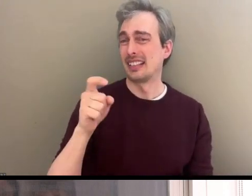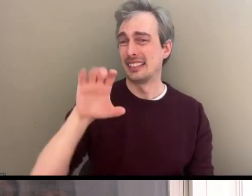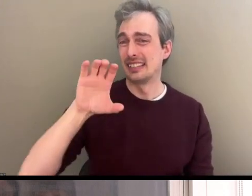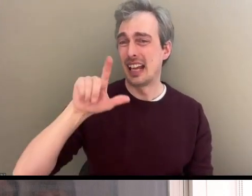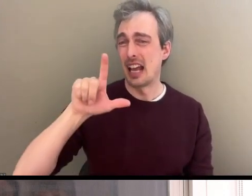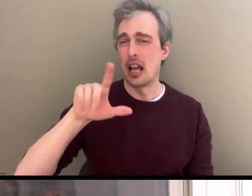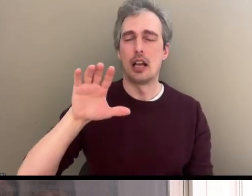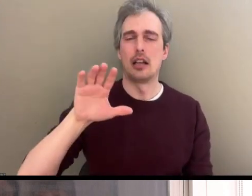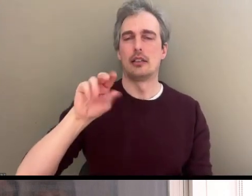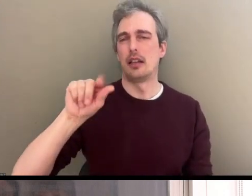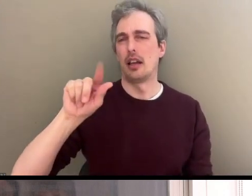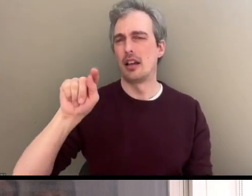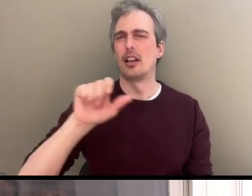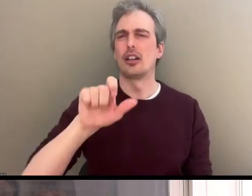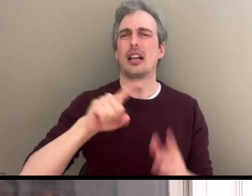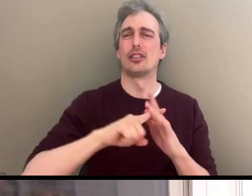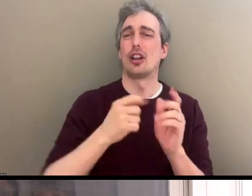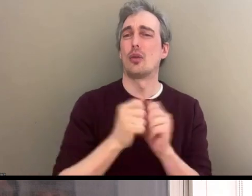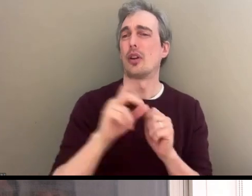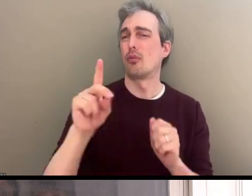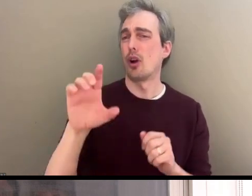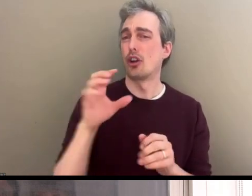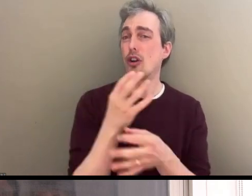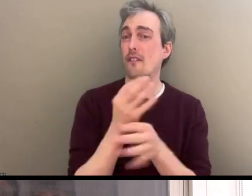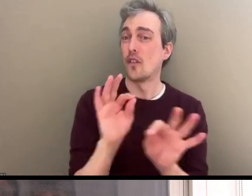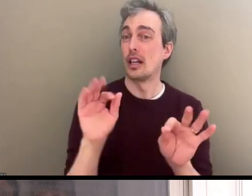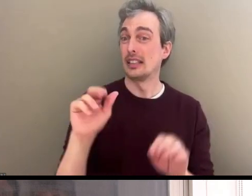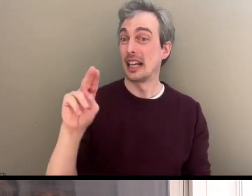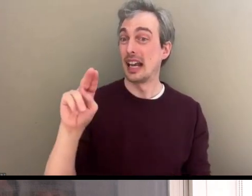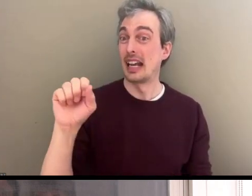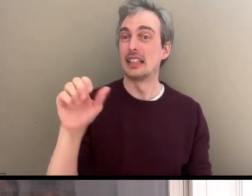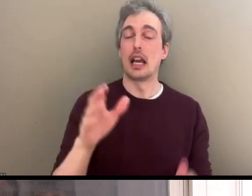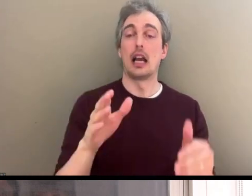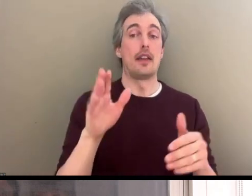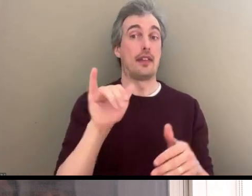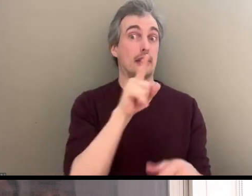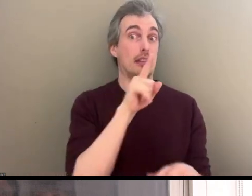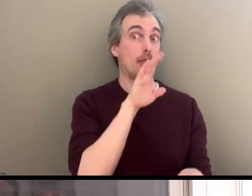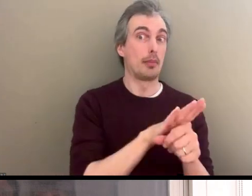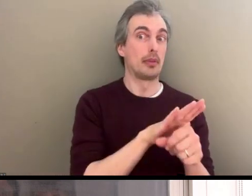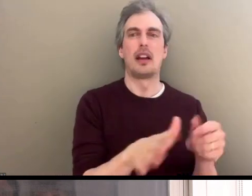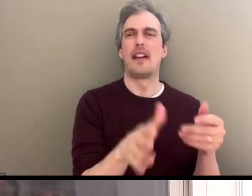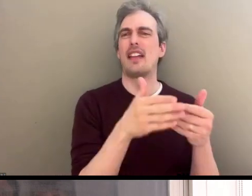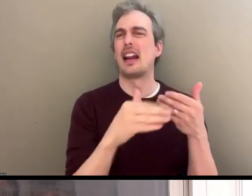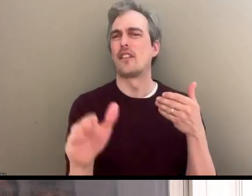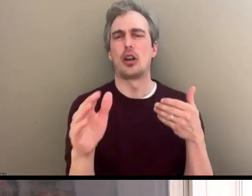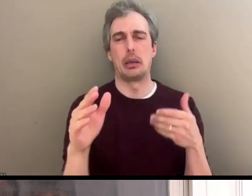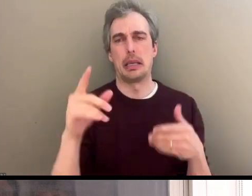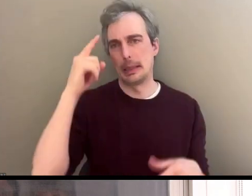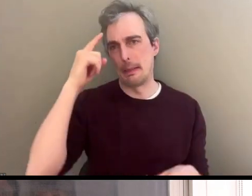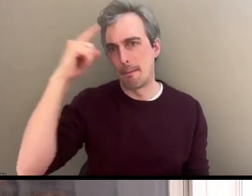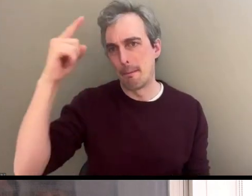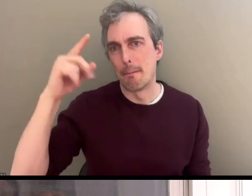That's what they promise. And then afterward, it becomes pennies, right? But you typically will buy in bulk.